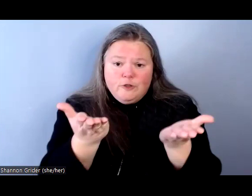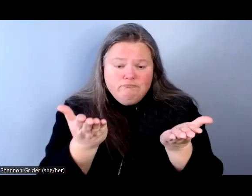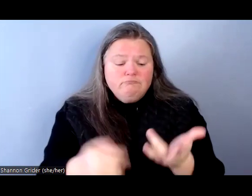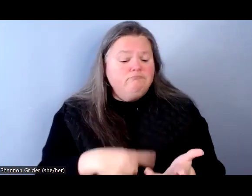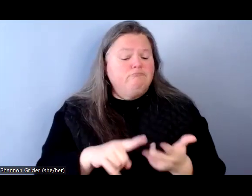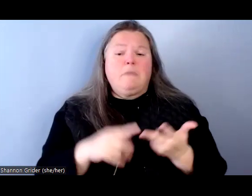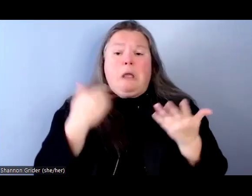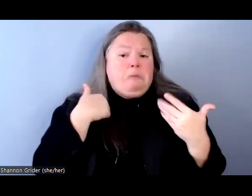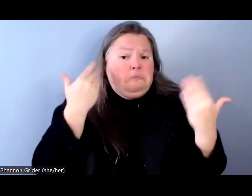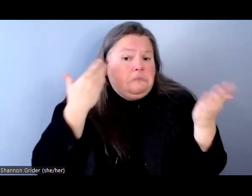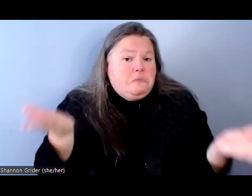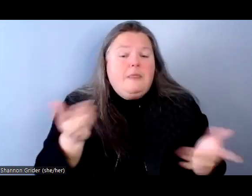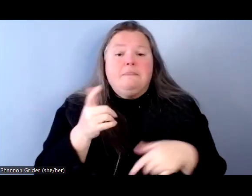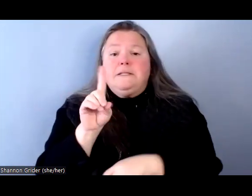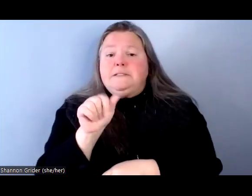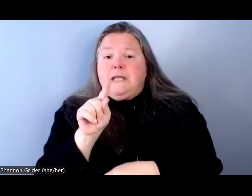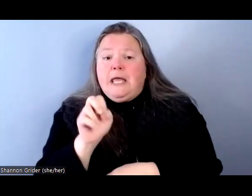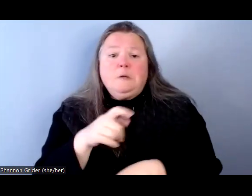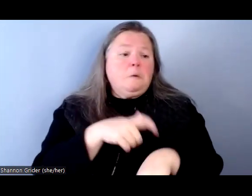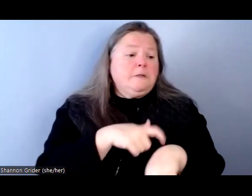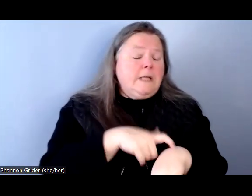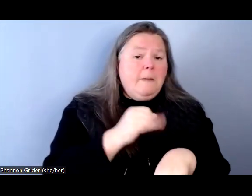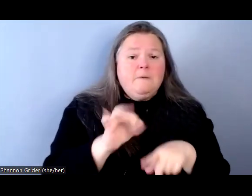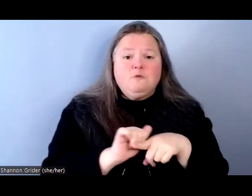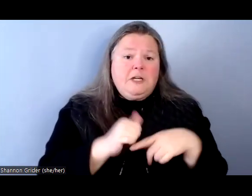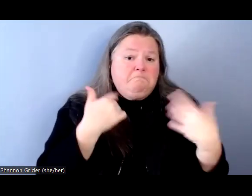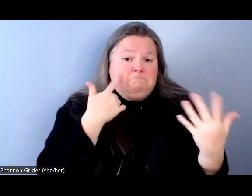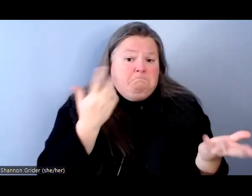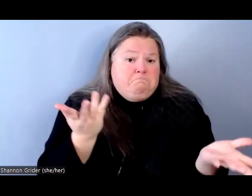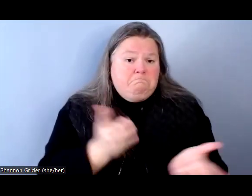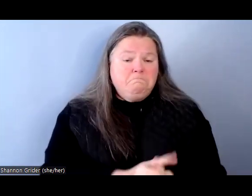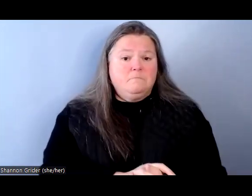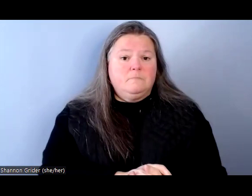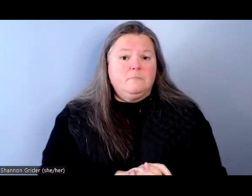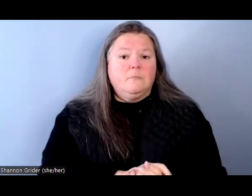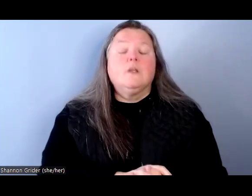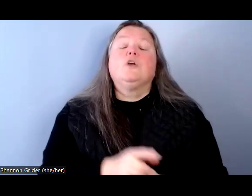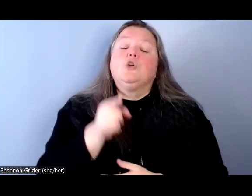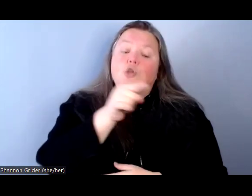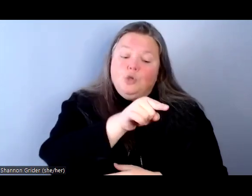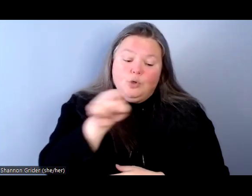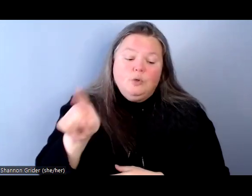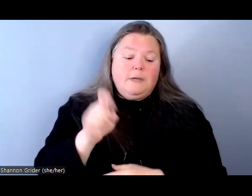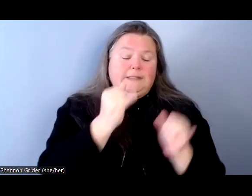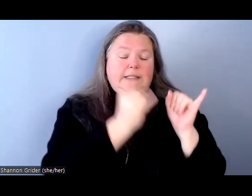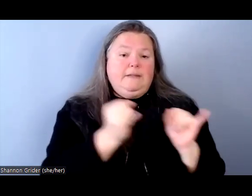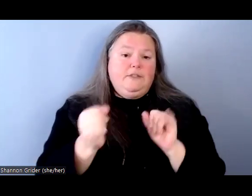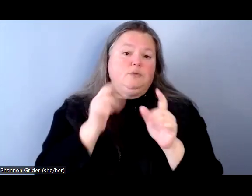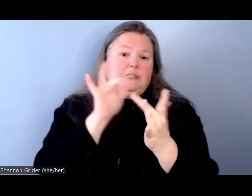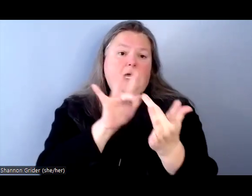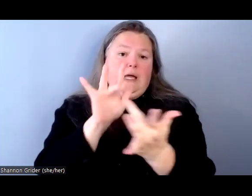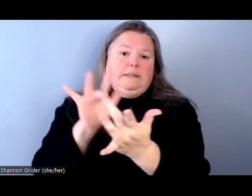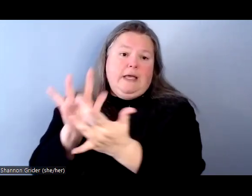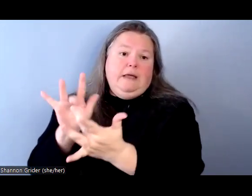or dates/times of those trainings so you would have to contact